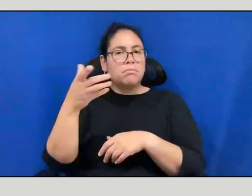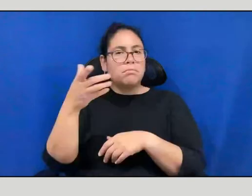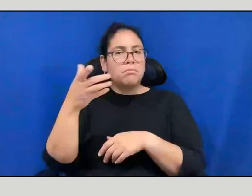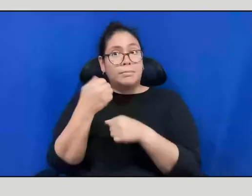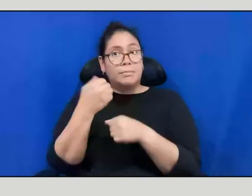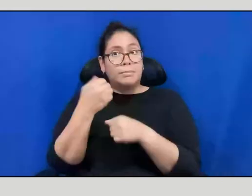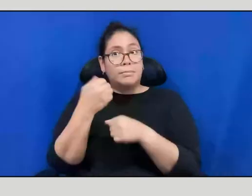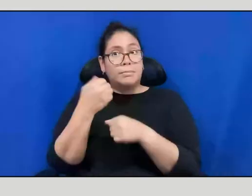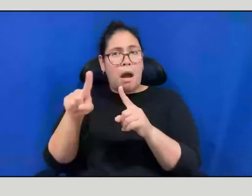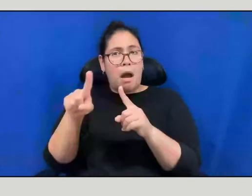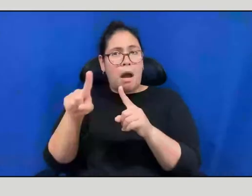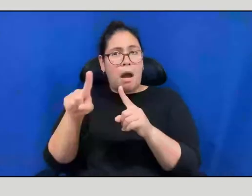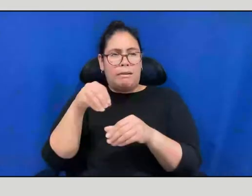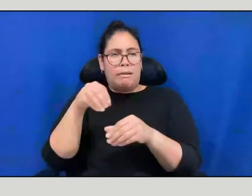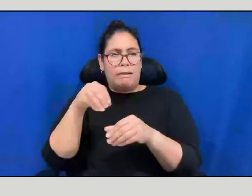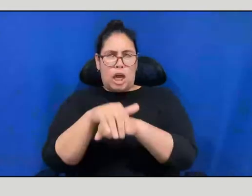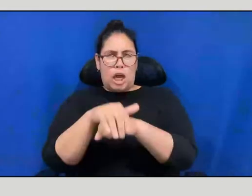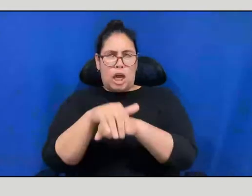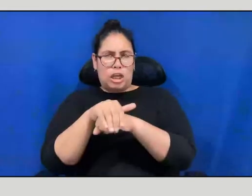when bad journalism is made in English.